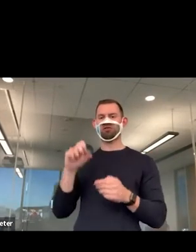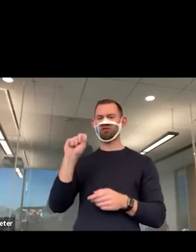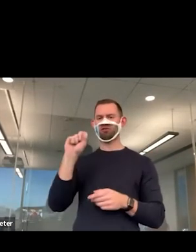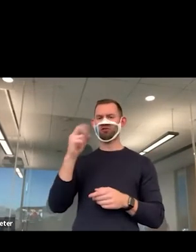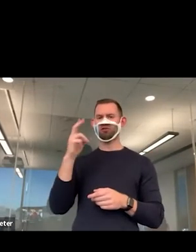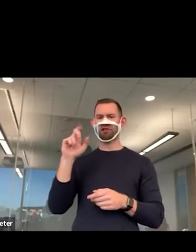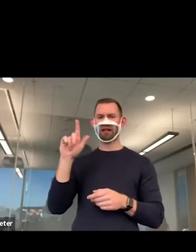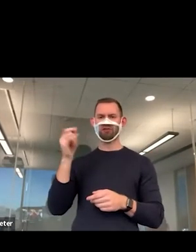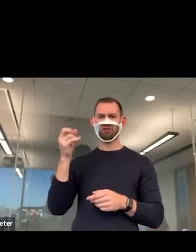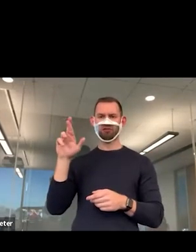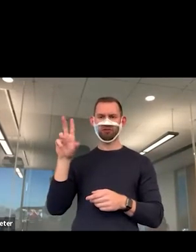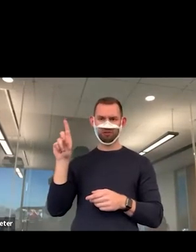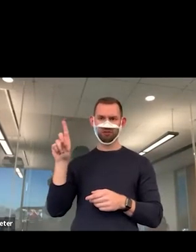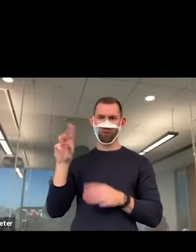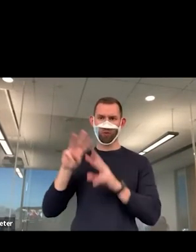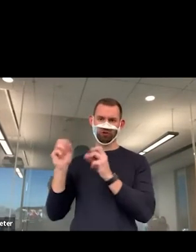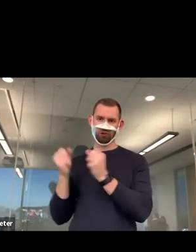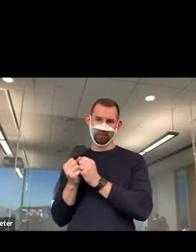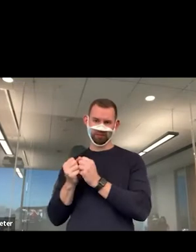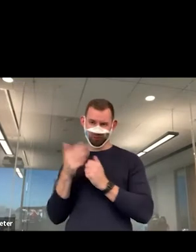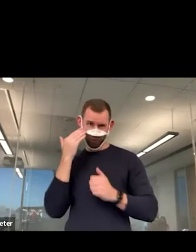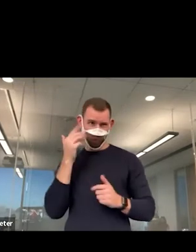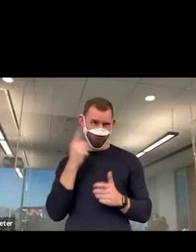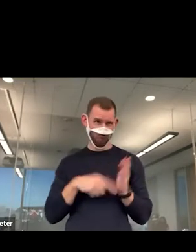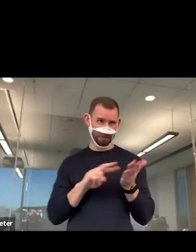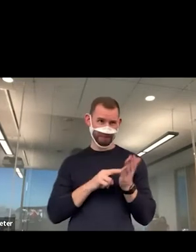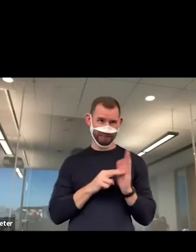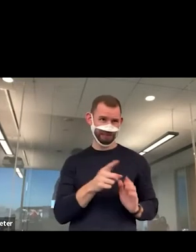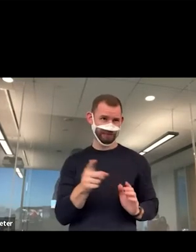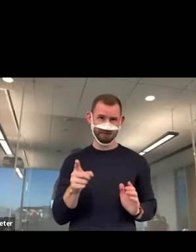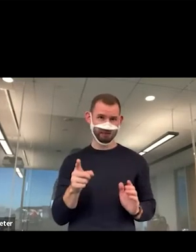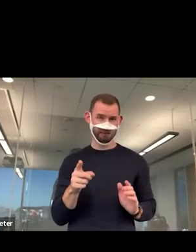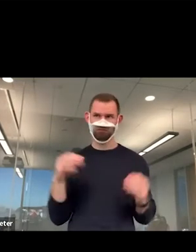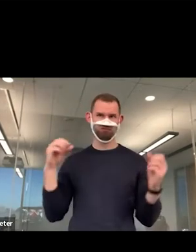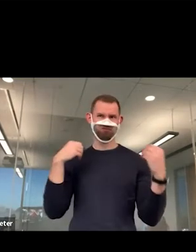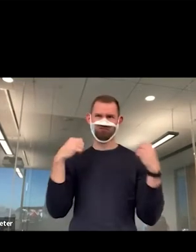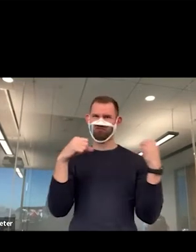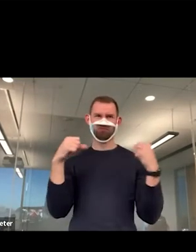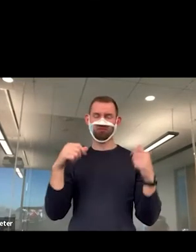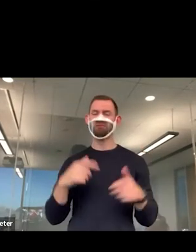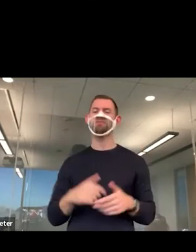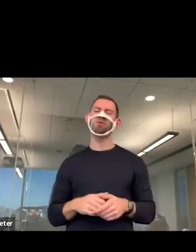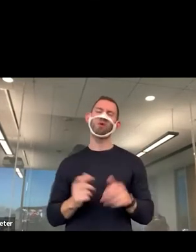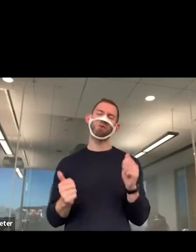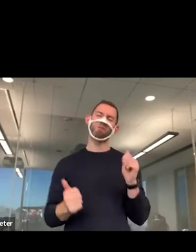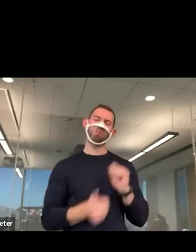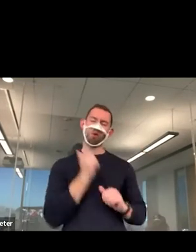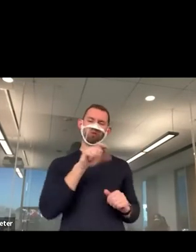they still exist believe it or not and more so in other states than here we've done a